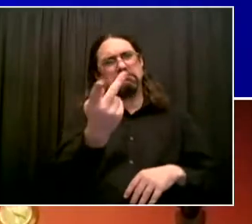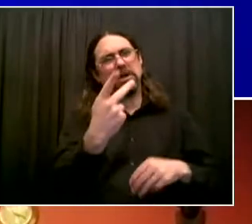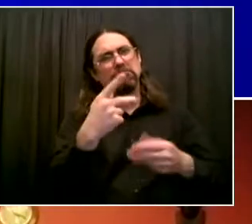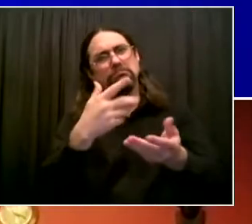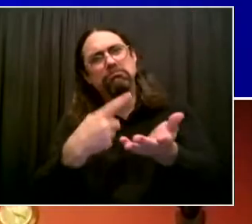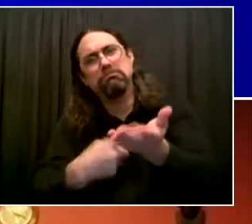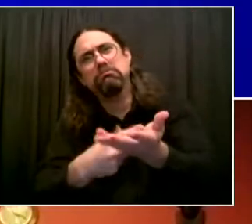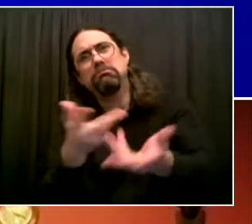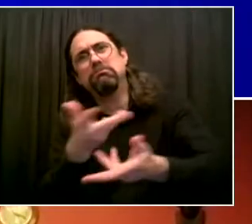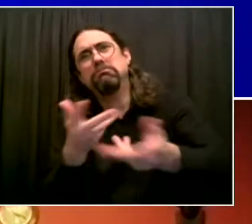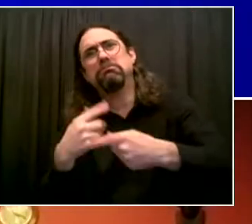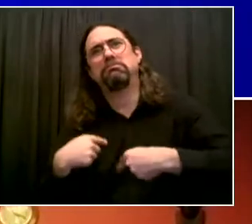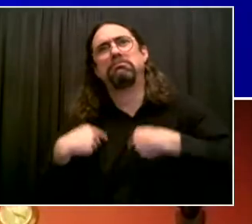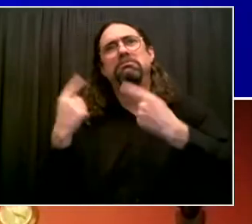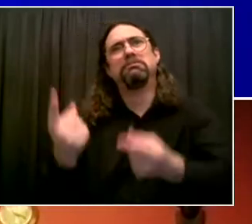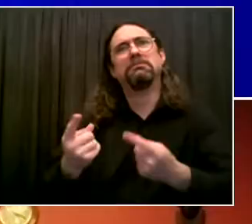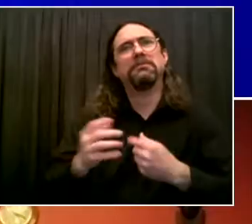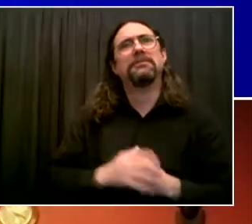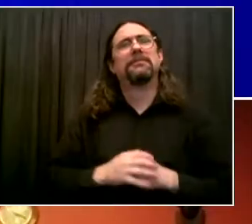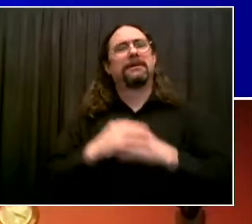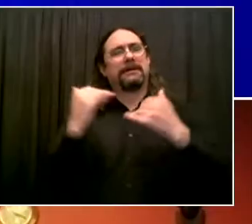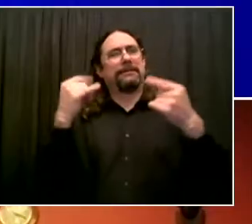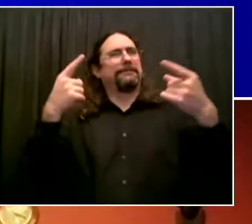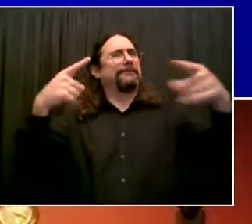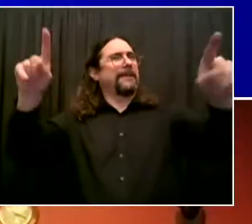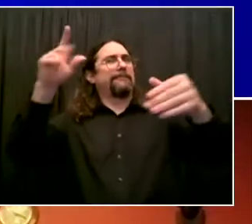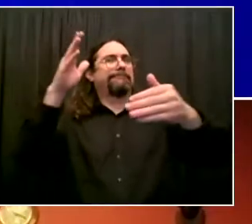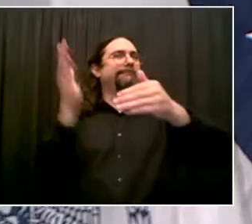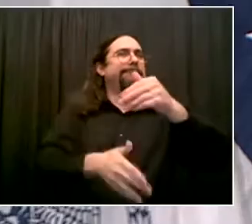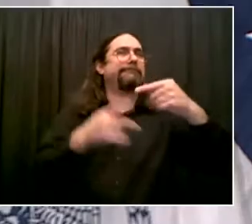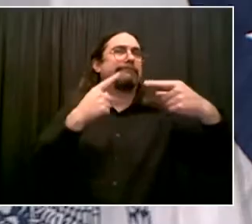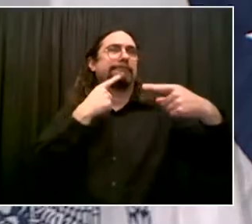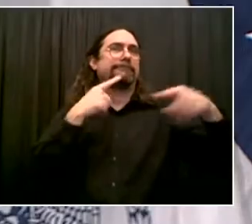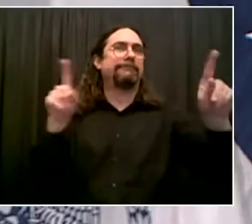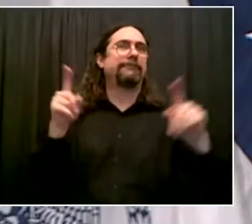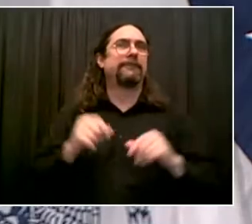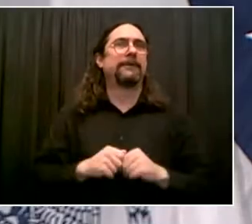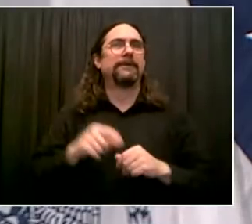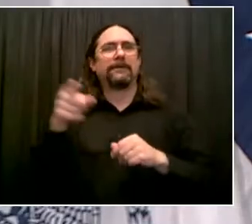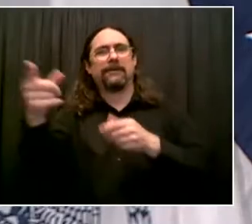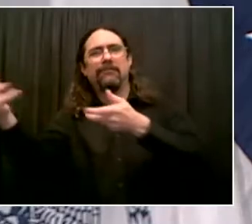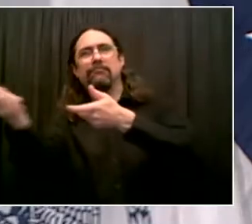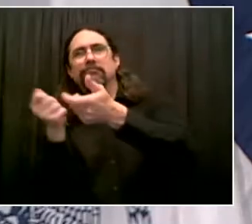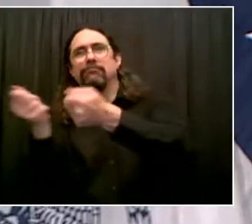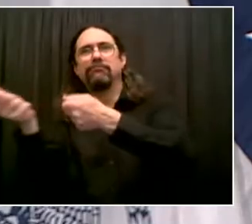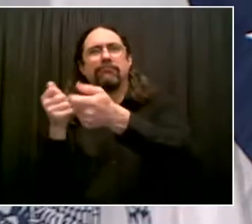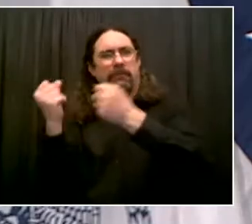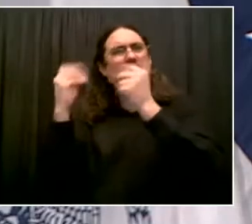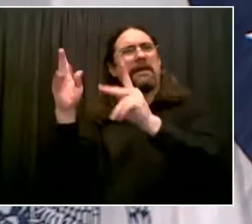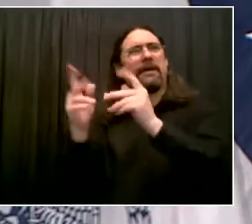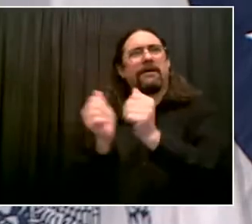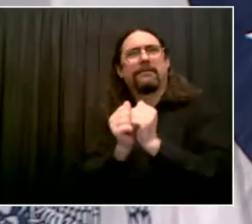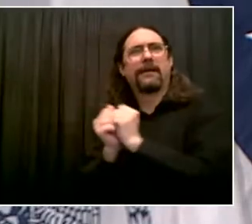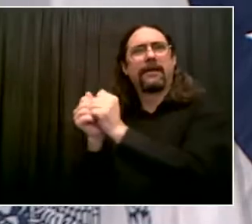YOU KEPT THE FIRE BURKE AND ALWAYS AND EVERY TIME WE TALKED YOU SAID THIS STILL NEEDS TO HAPPEN AND HERE WE ARE.